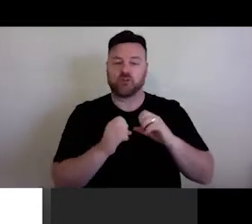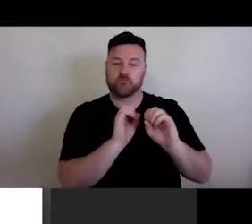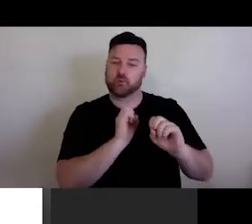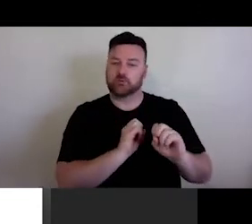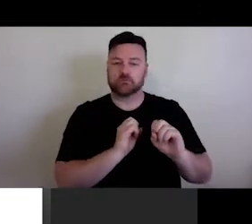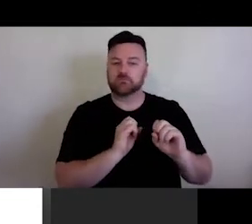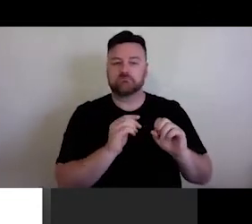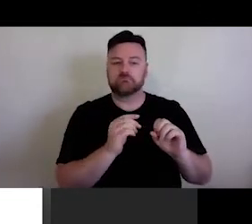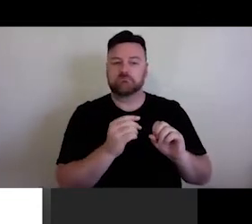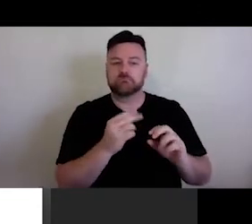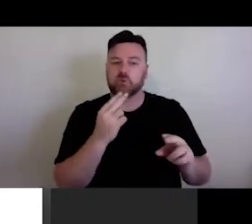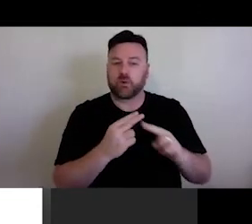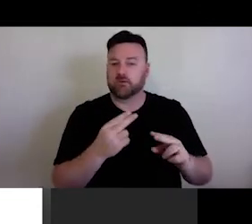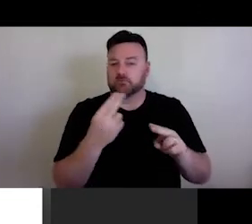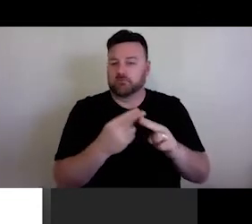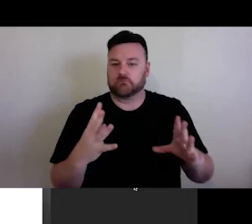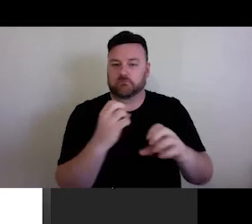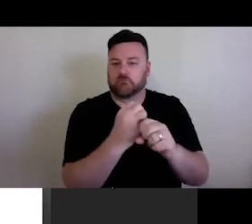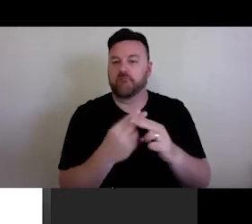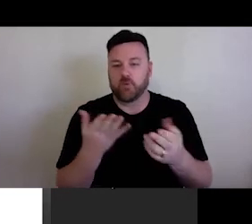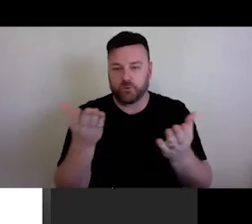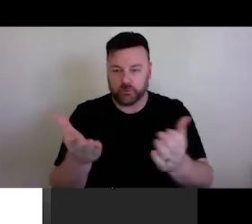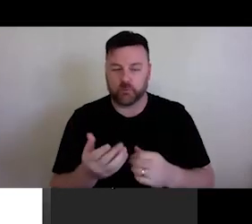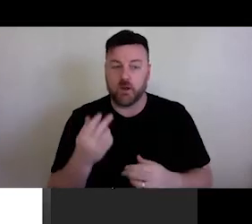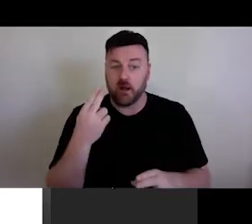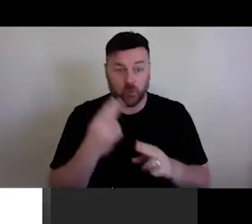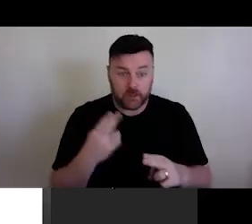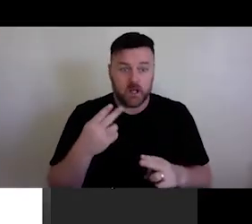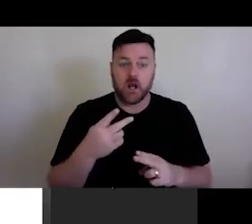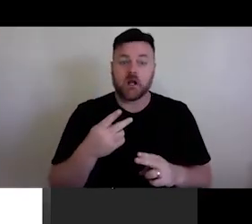believe work really well and are really easy, user friendly ways to